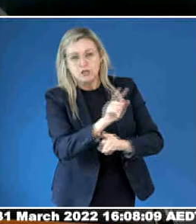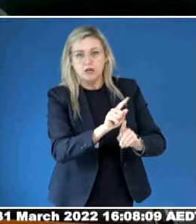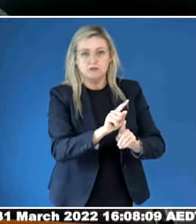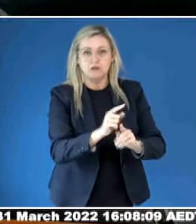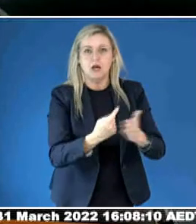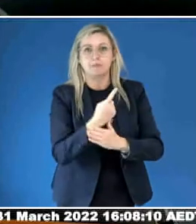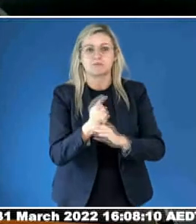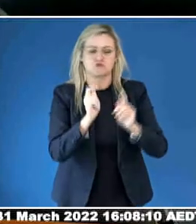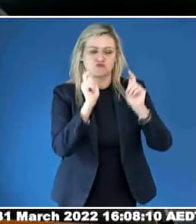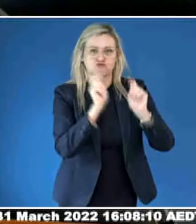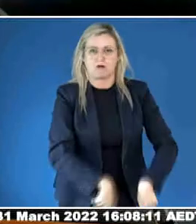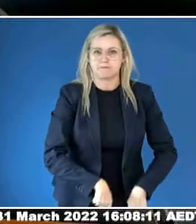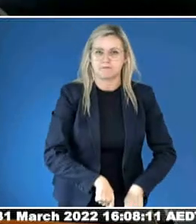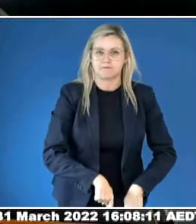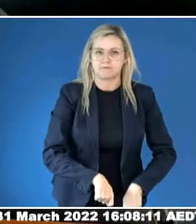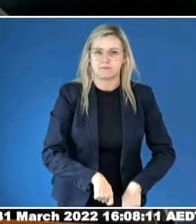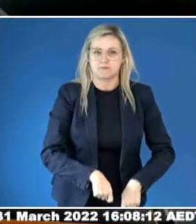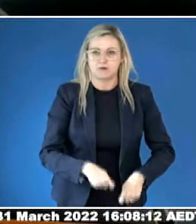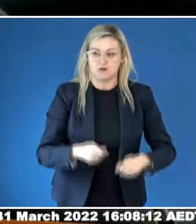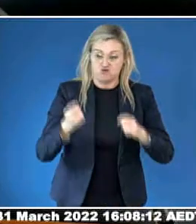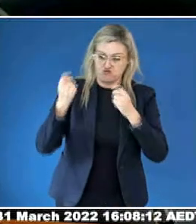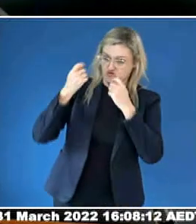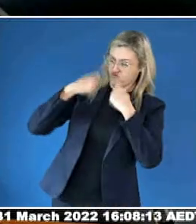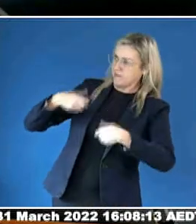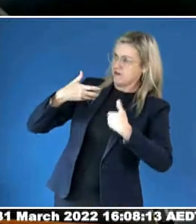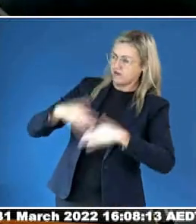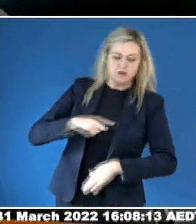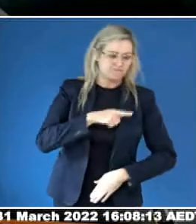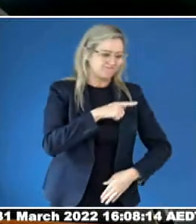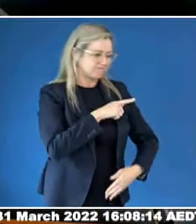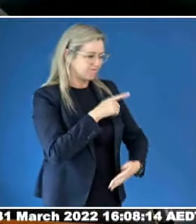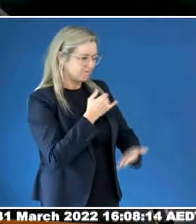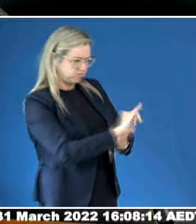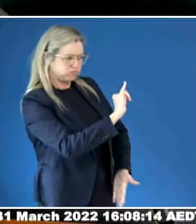After he finished with me, he made it very clear it was all my fault and that my parents will be very upset with me if they ever found out what I did.